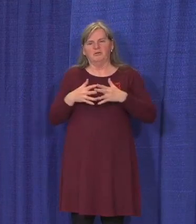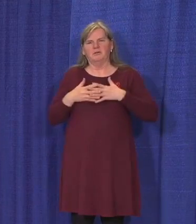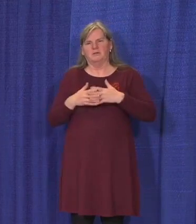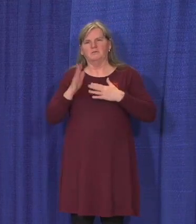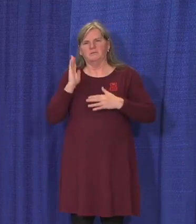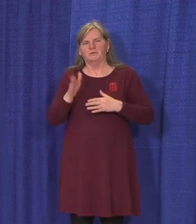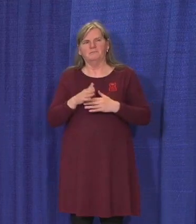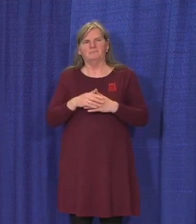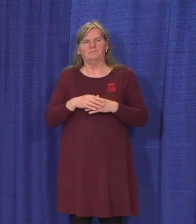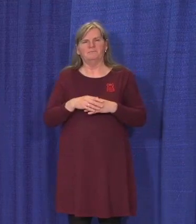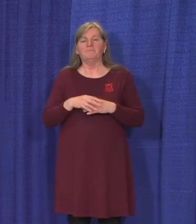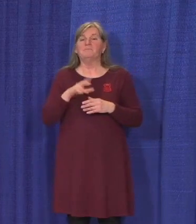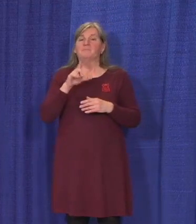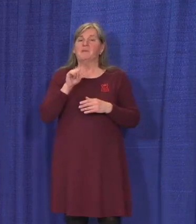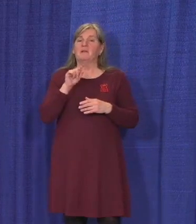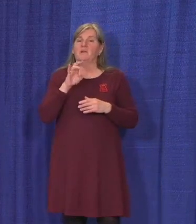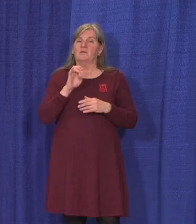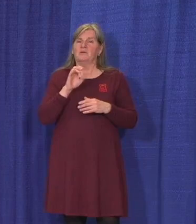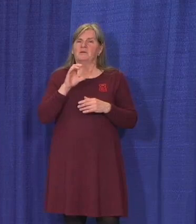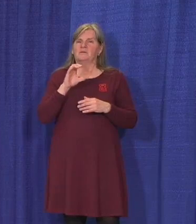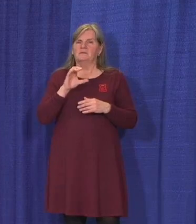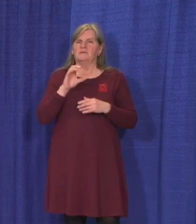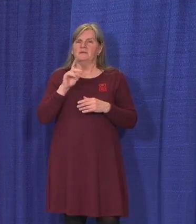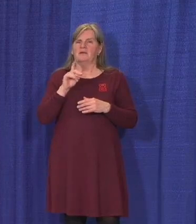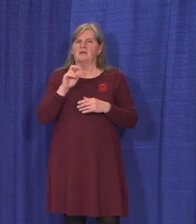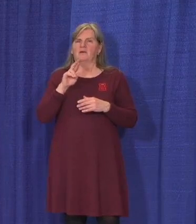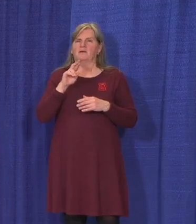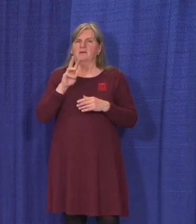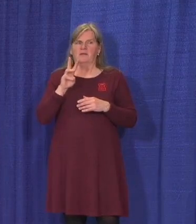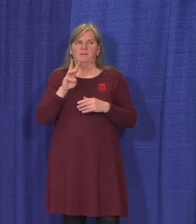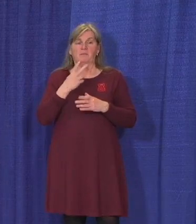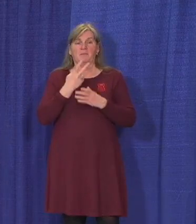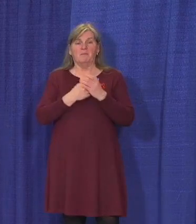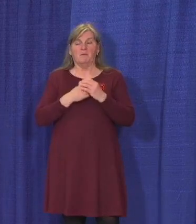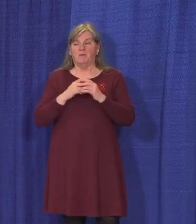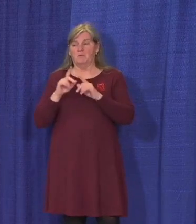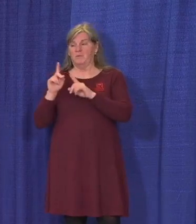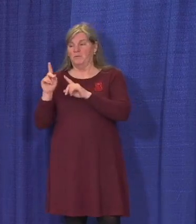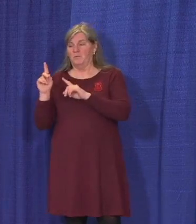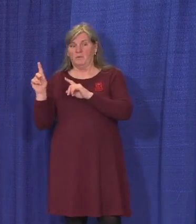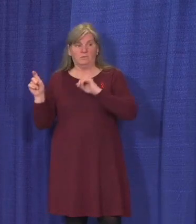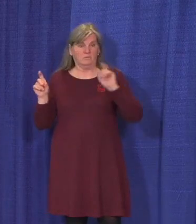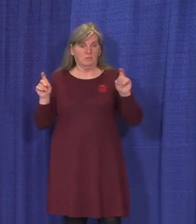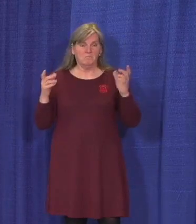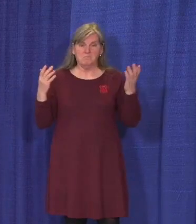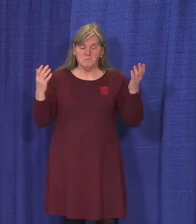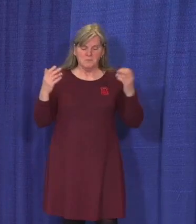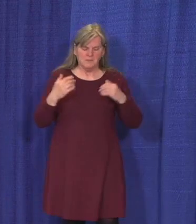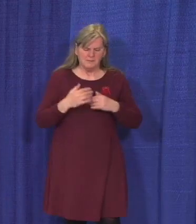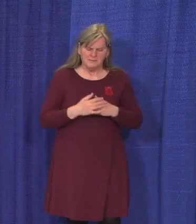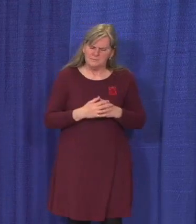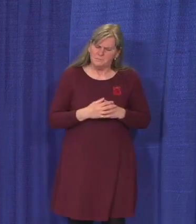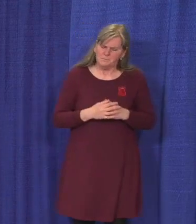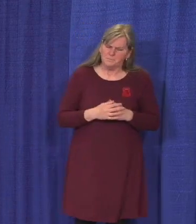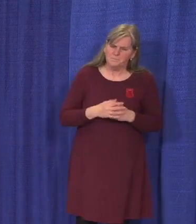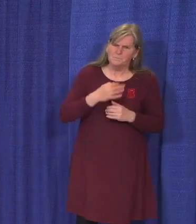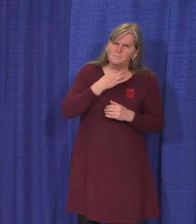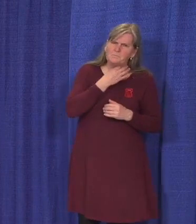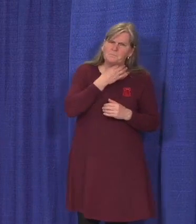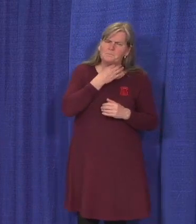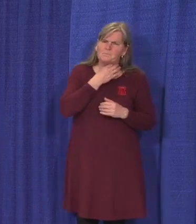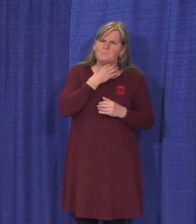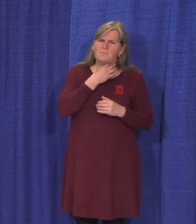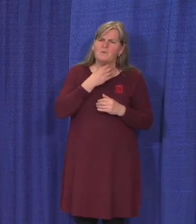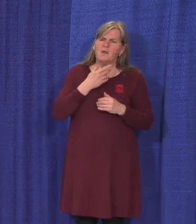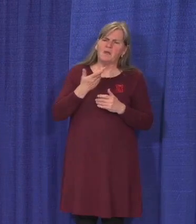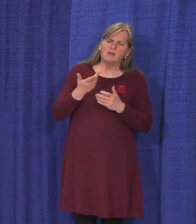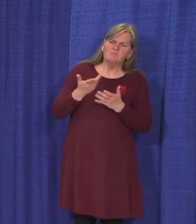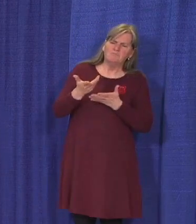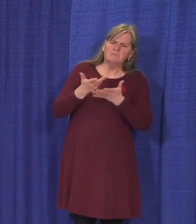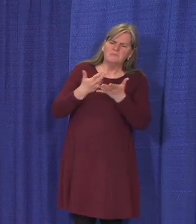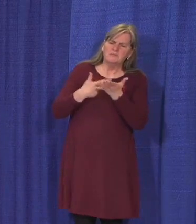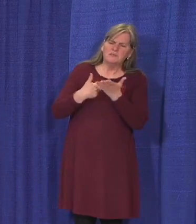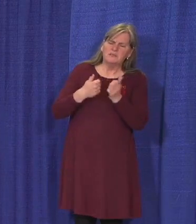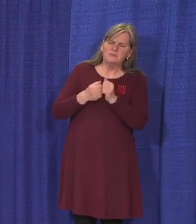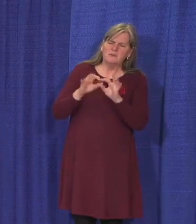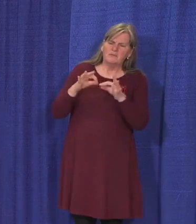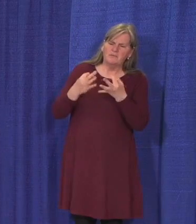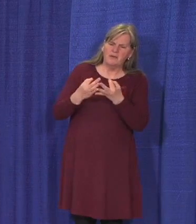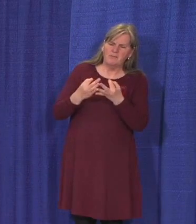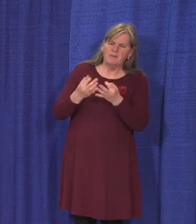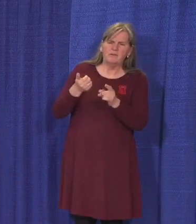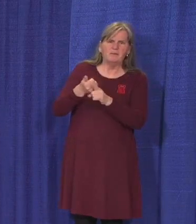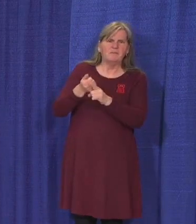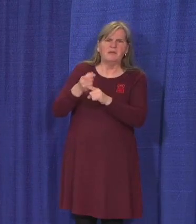problematic pathways forward.